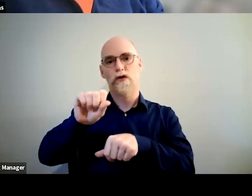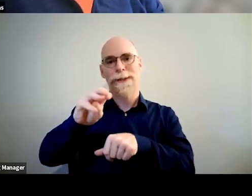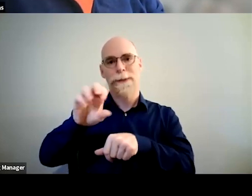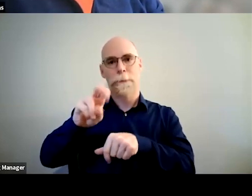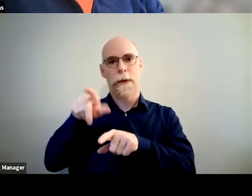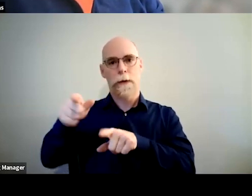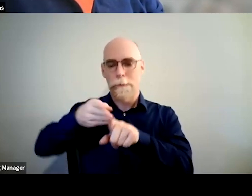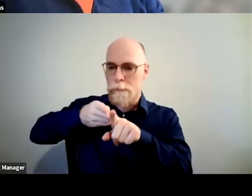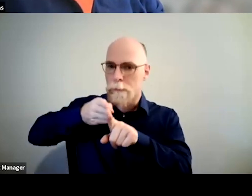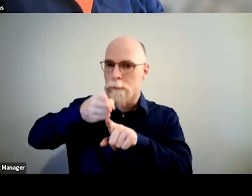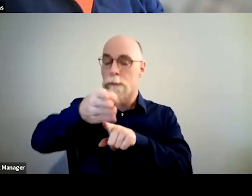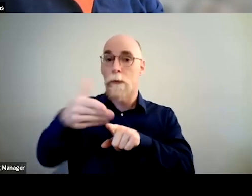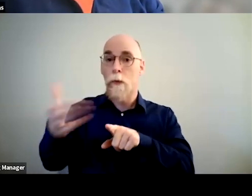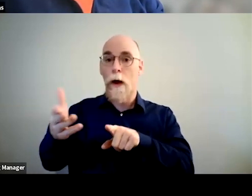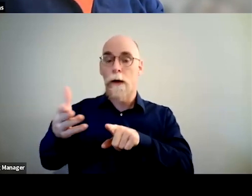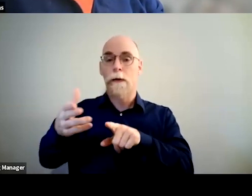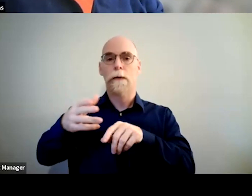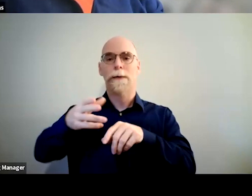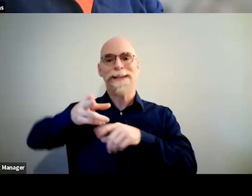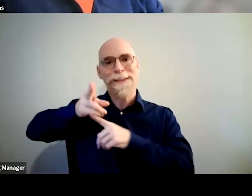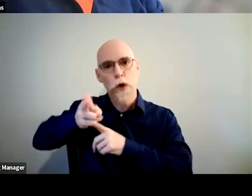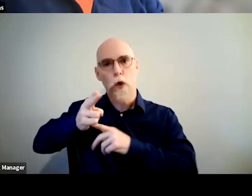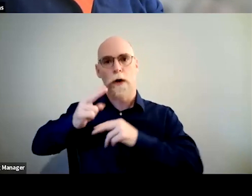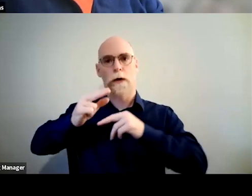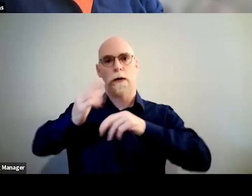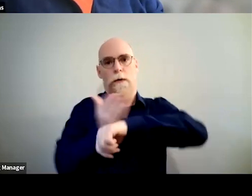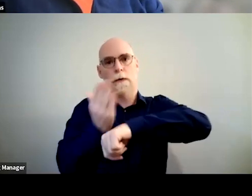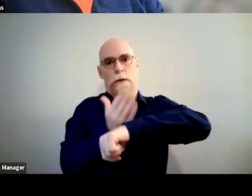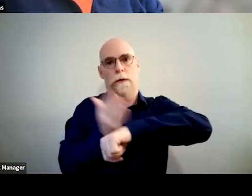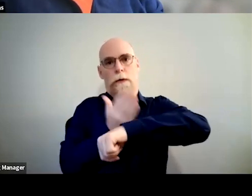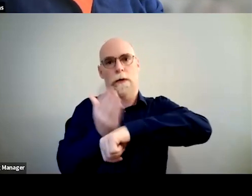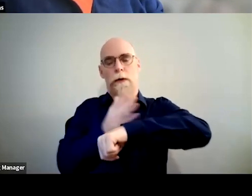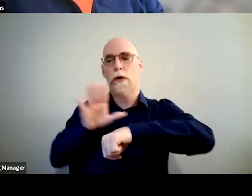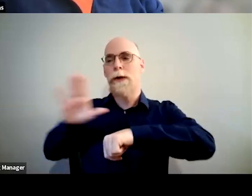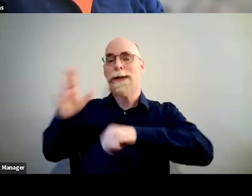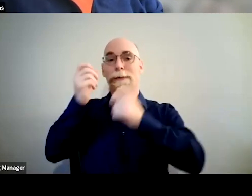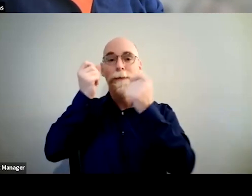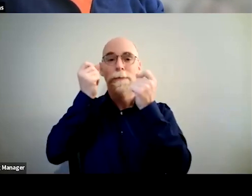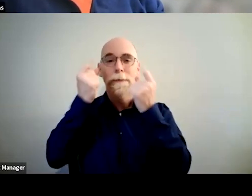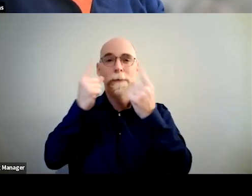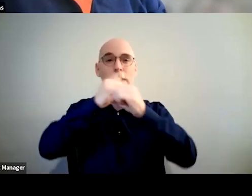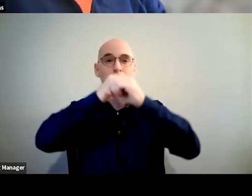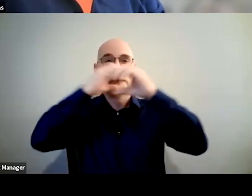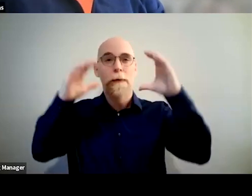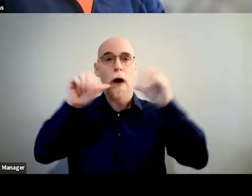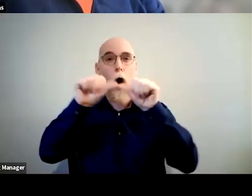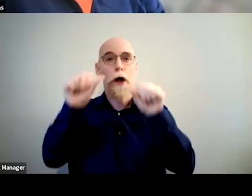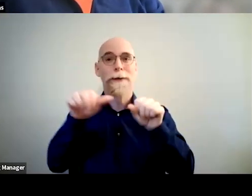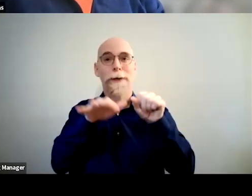architecture. I'm not quite sure how this lecture is going to go with them tag-teaming, but I'm sure